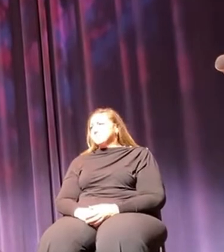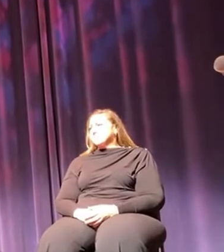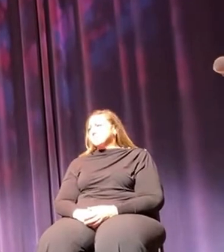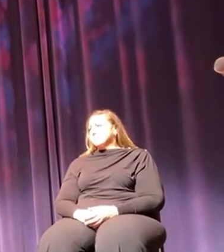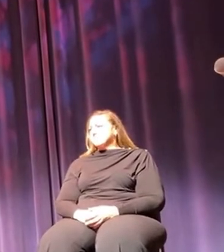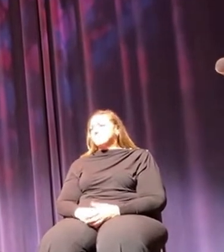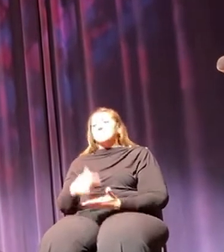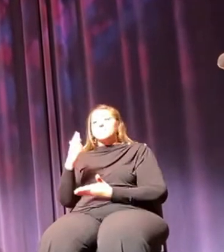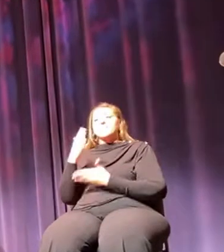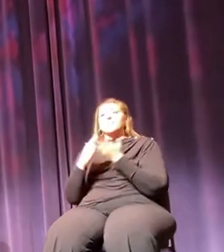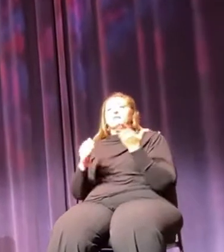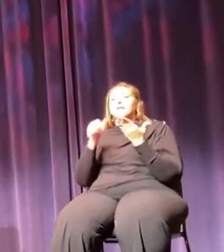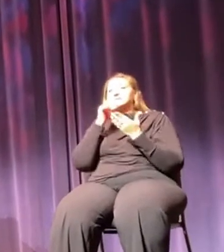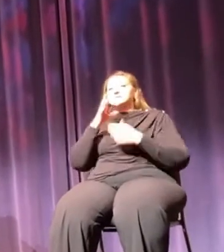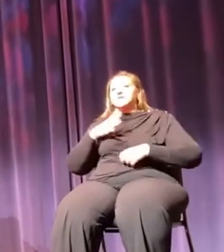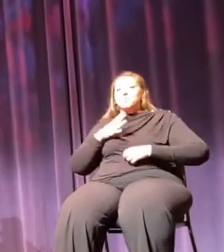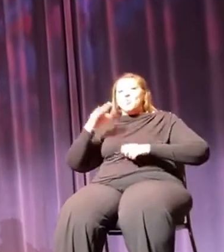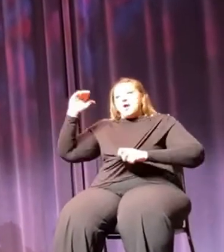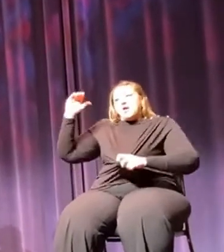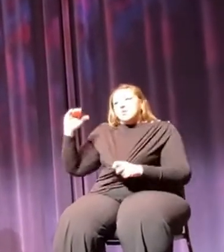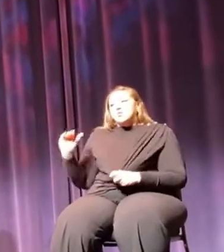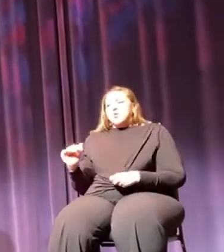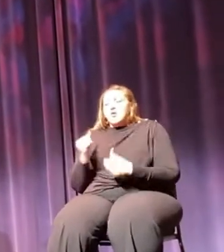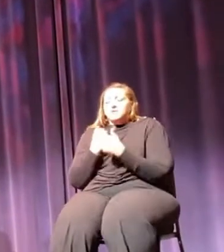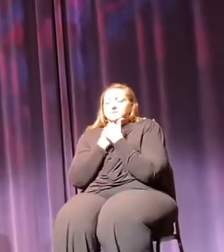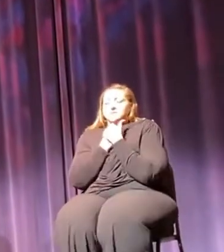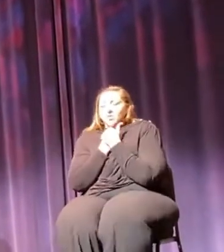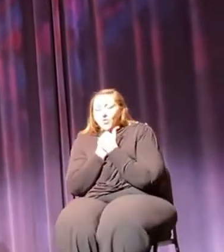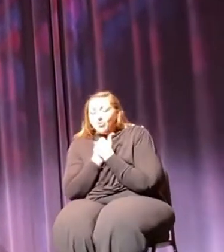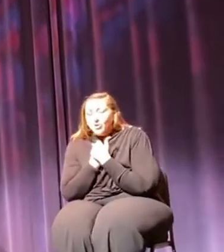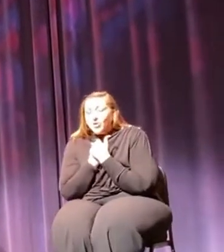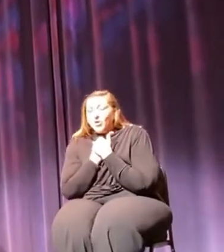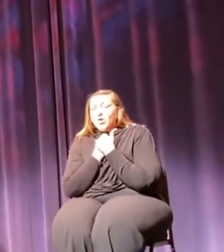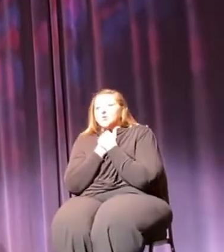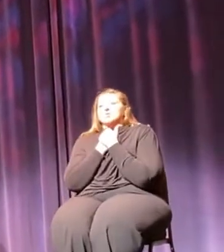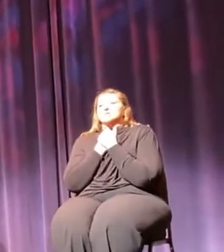Some women squatted low and hugged themselves like dinosaur eggs burgeoning in earth.